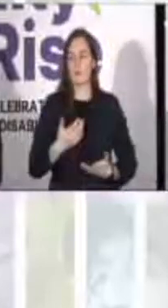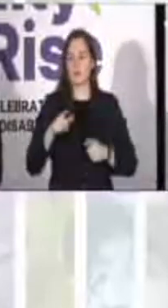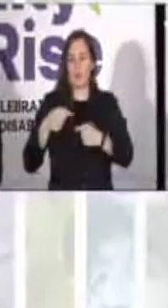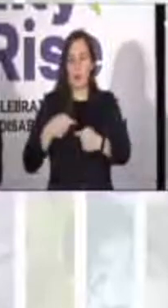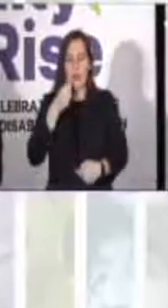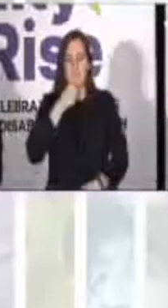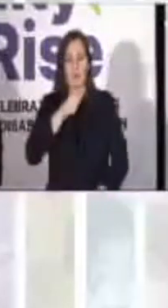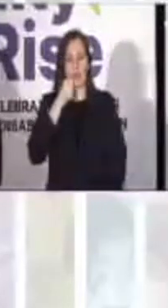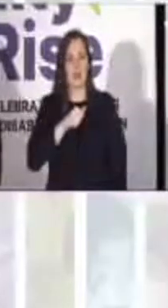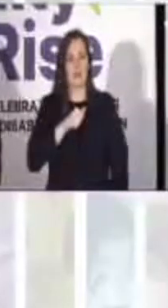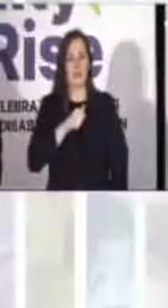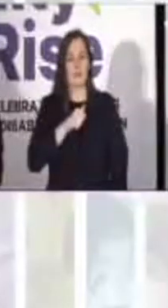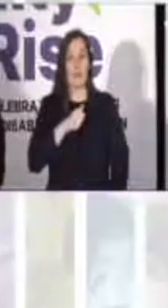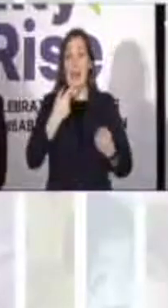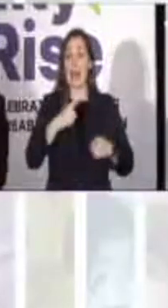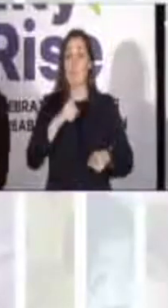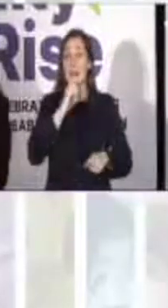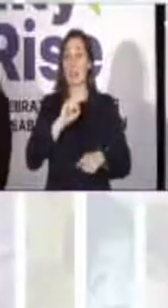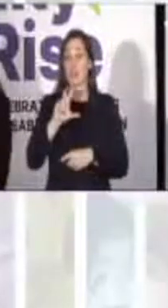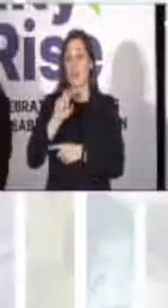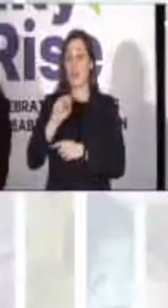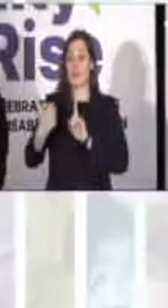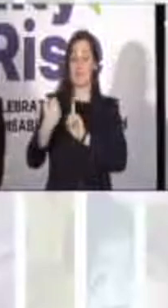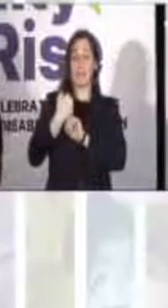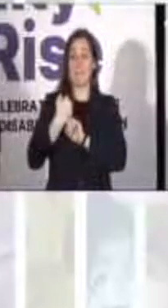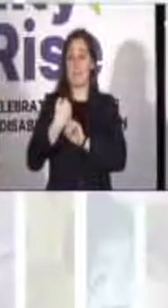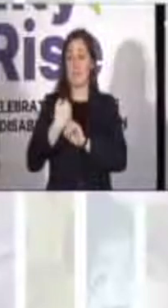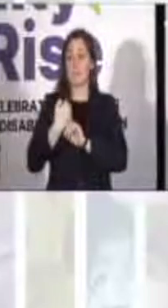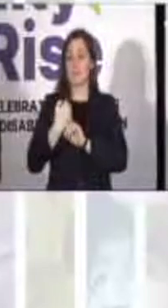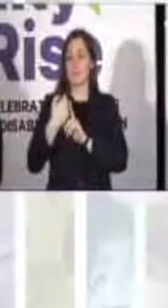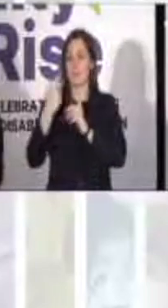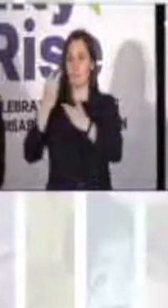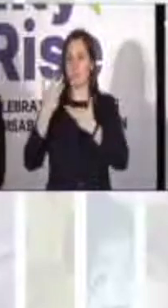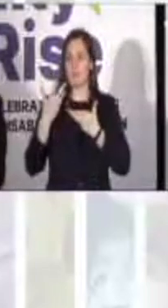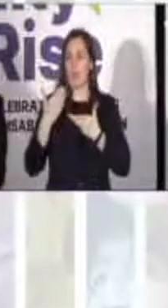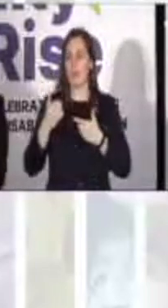I WAS ON THE AUTISM SPECTRUM. ON MY LAST SICK LEAVE IS A NURSE,